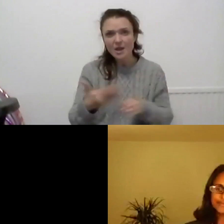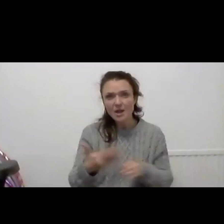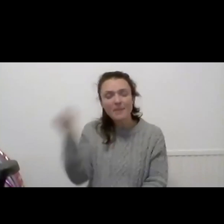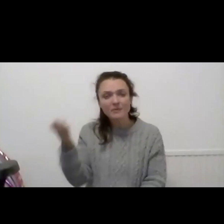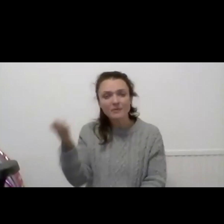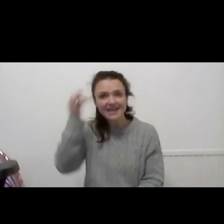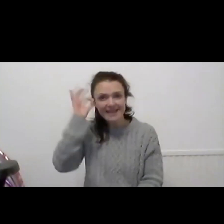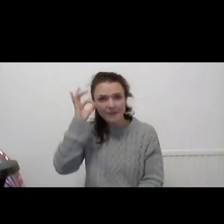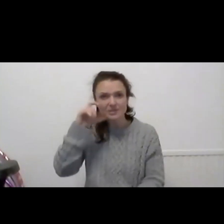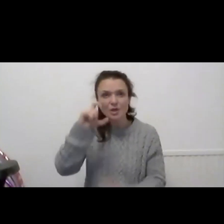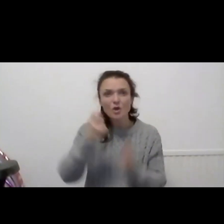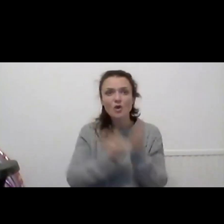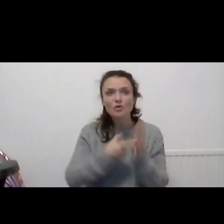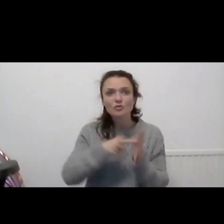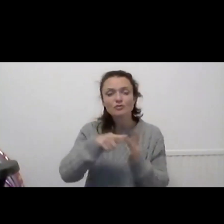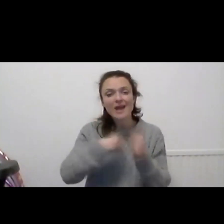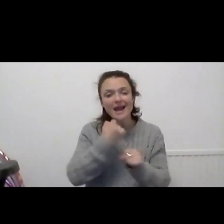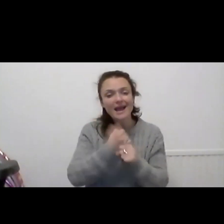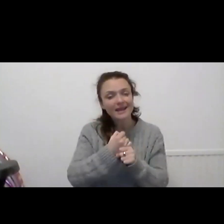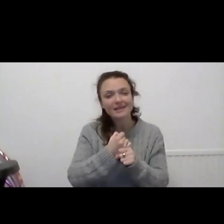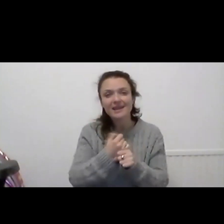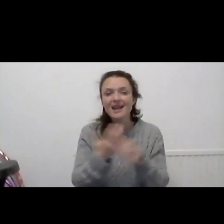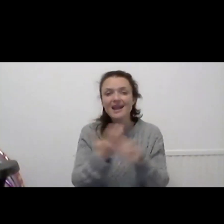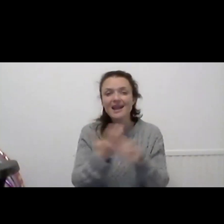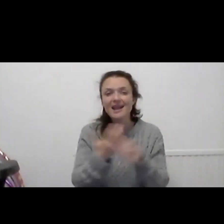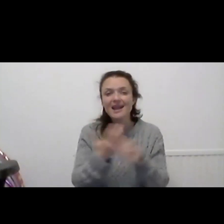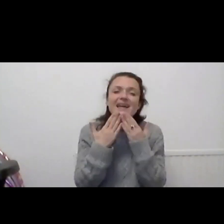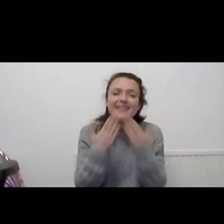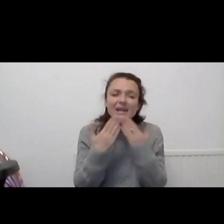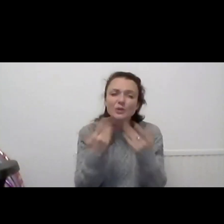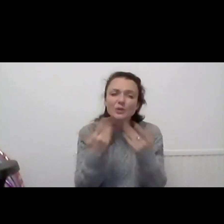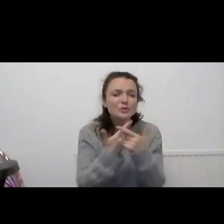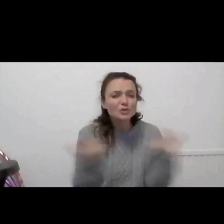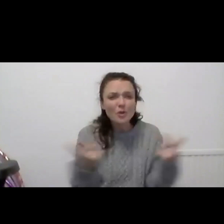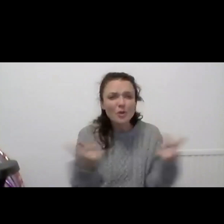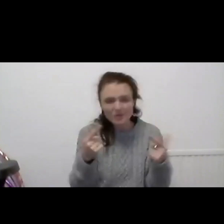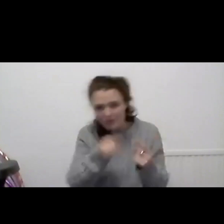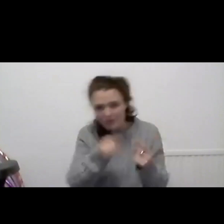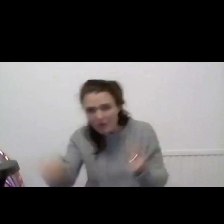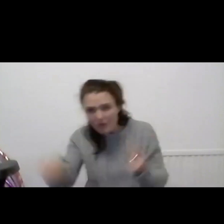everyone who attended. You have submitted so many questions. We could only answer a few.